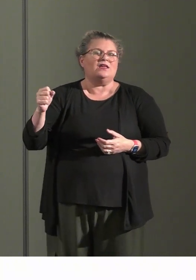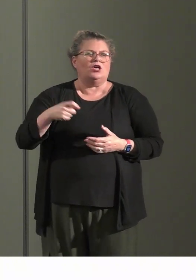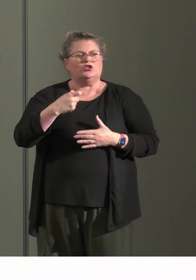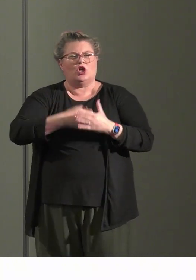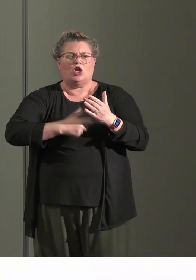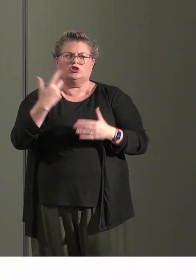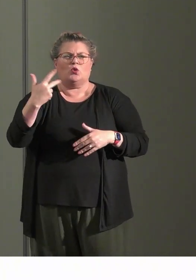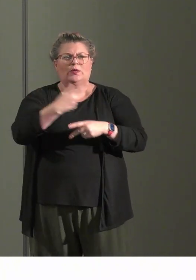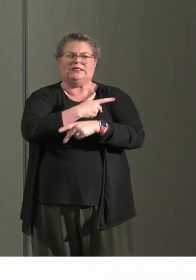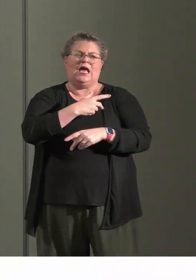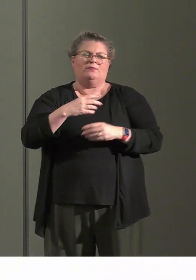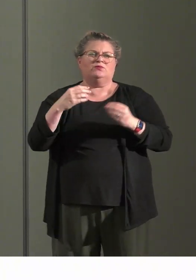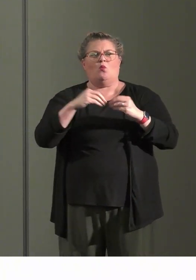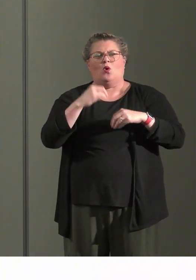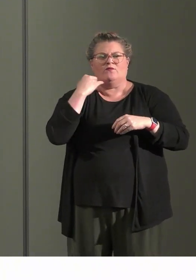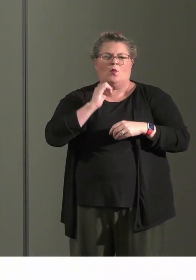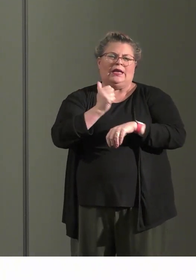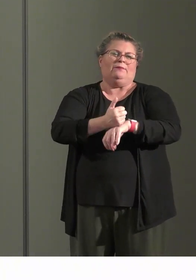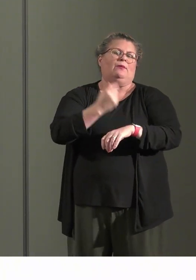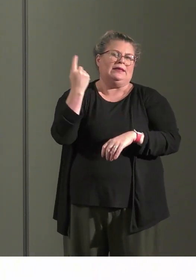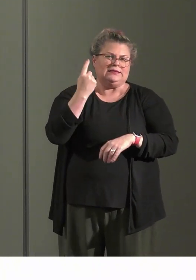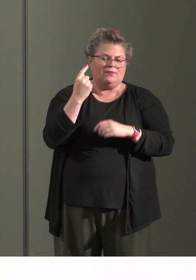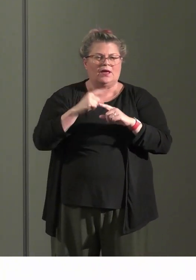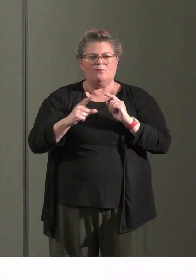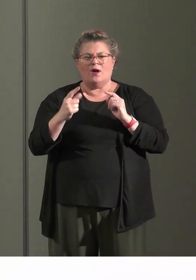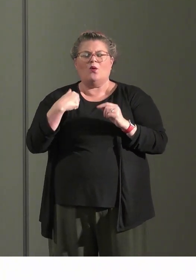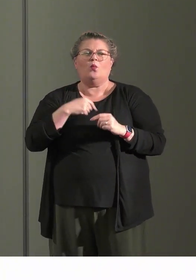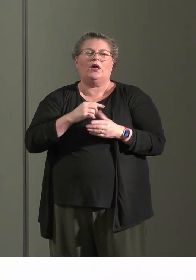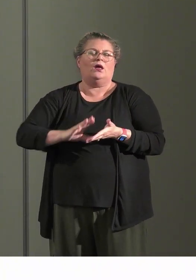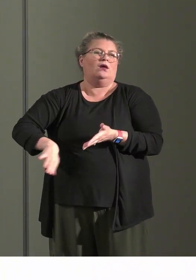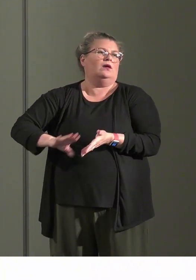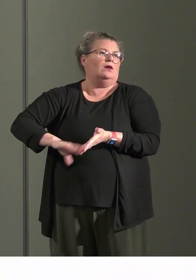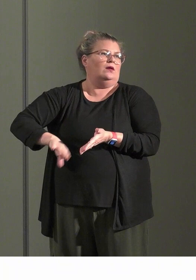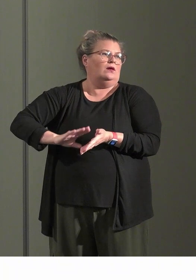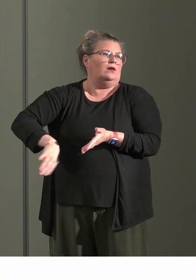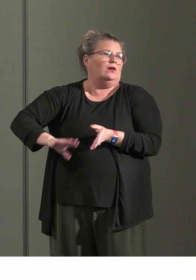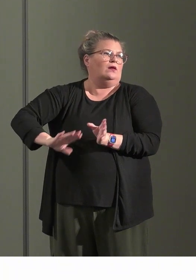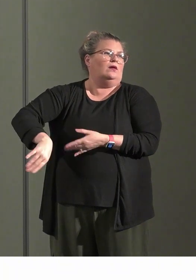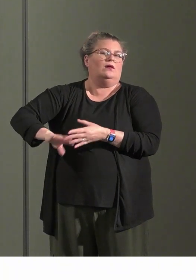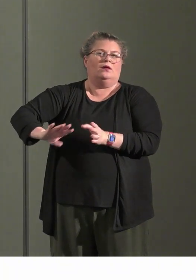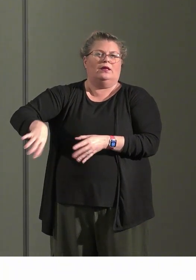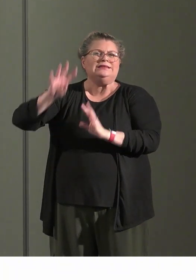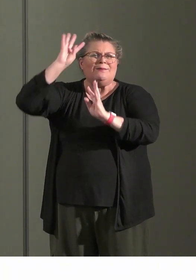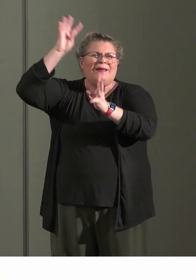as much if you want to I'm my meant something. We dismiss those myths they are not true. We did